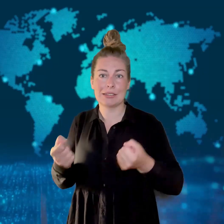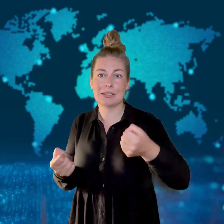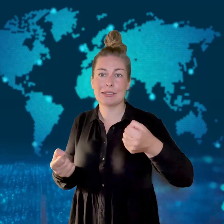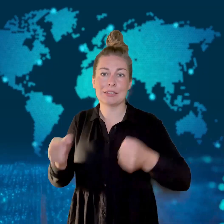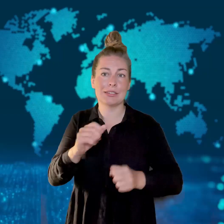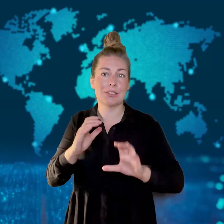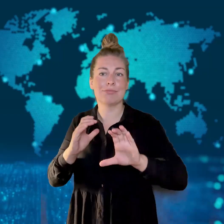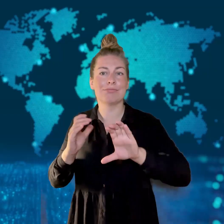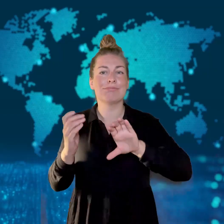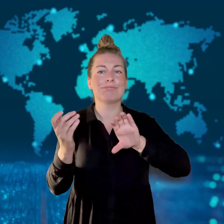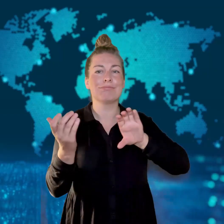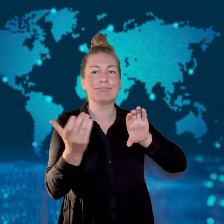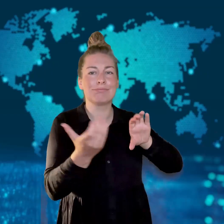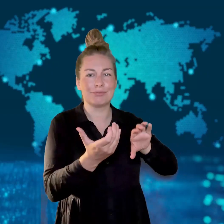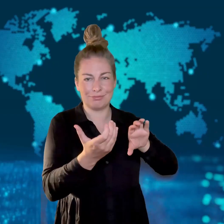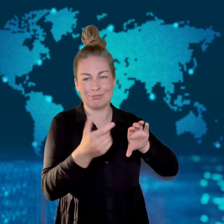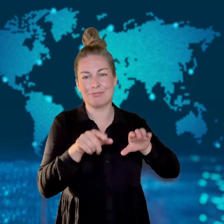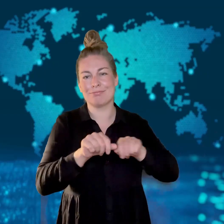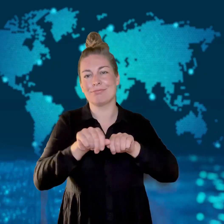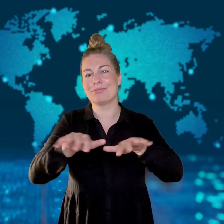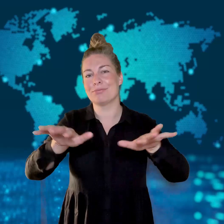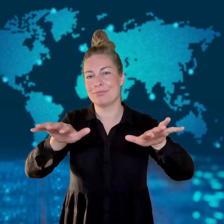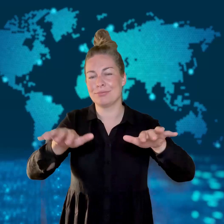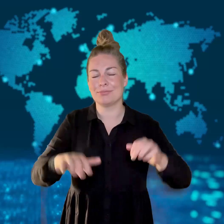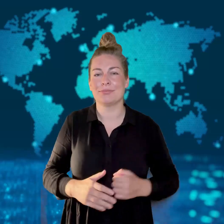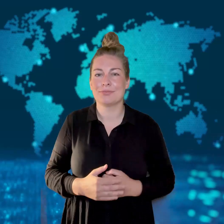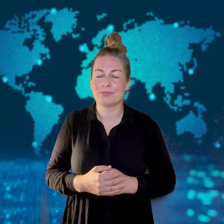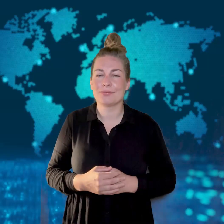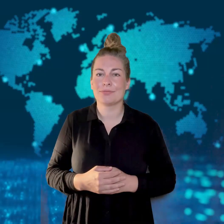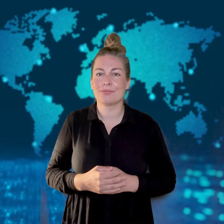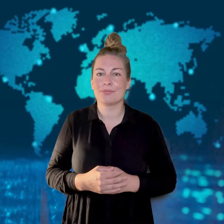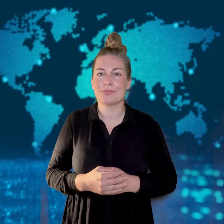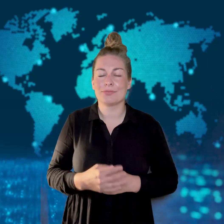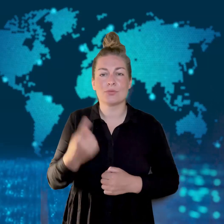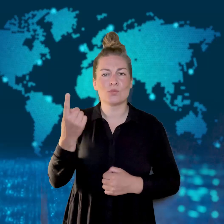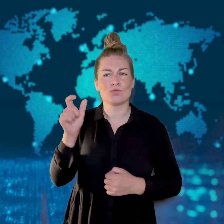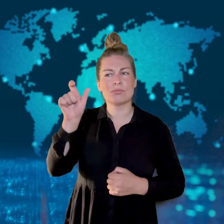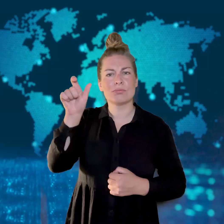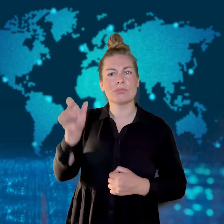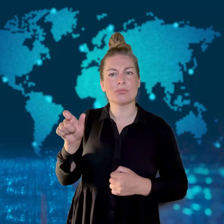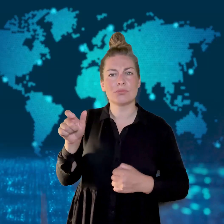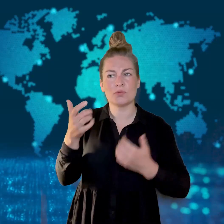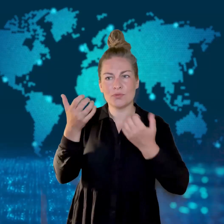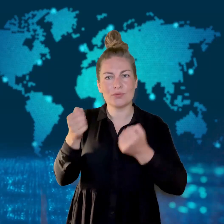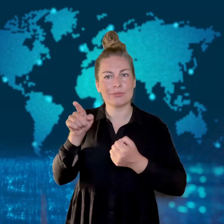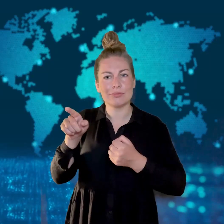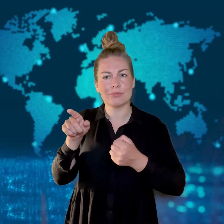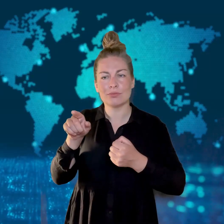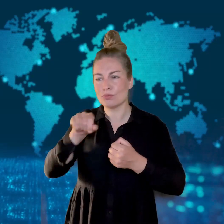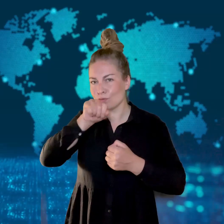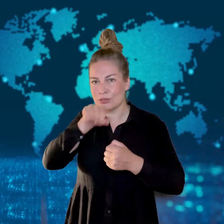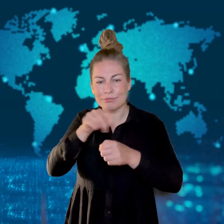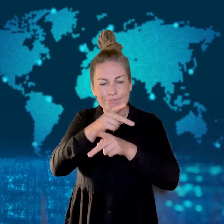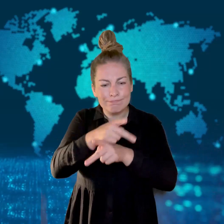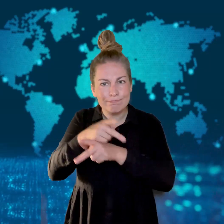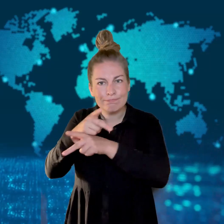explained that bees are sometimes moved from place to place to